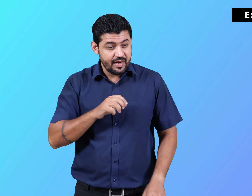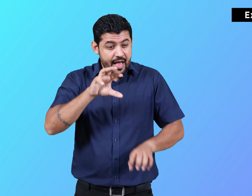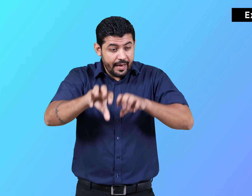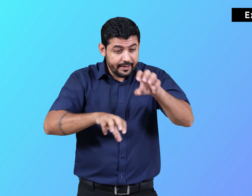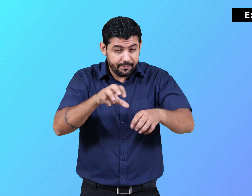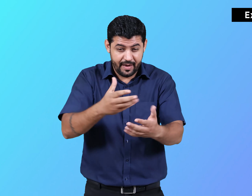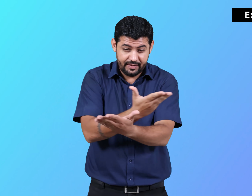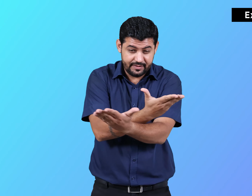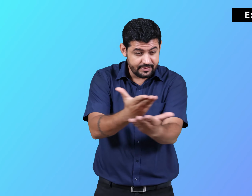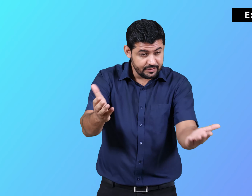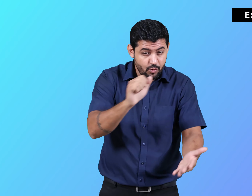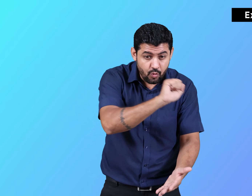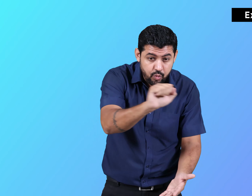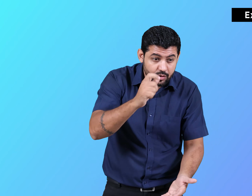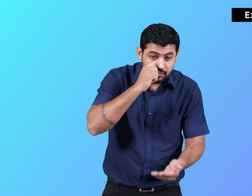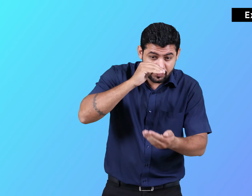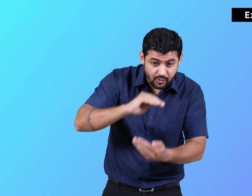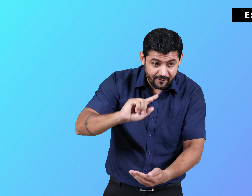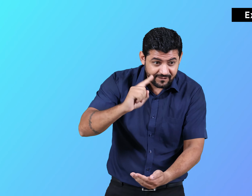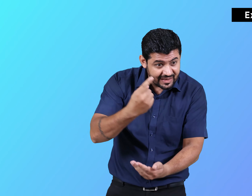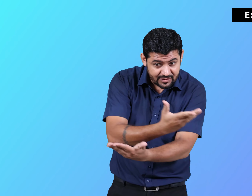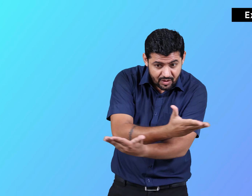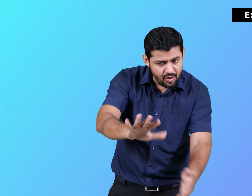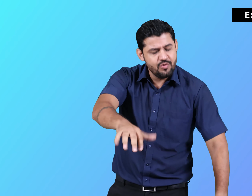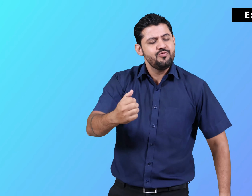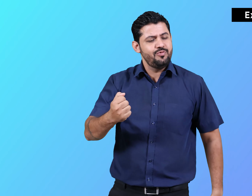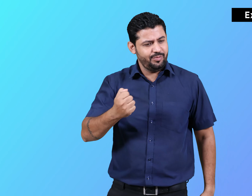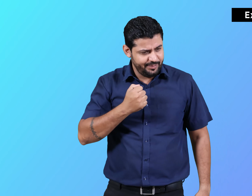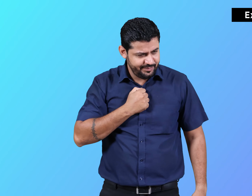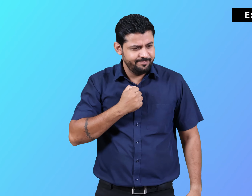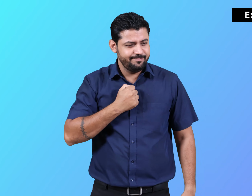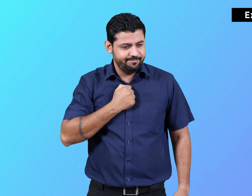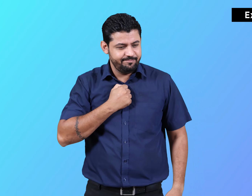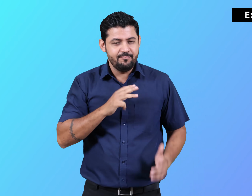and every firstborn male animal will be mine.”